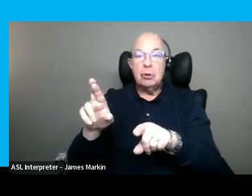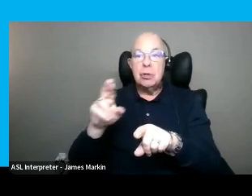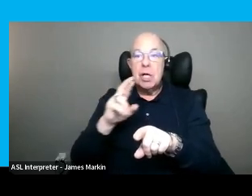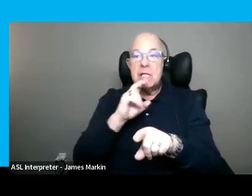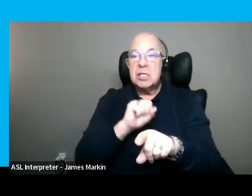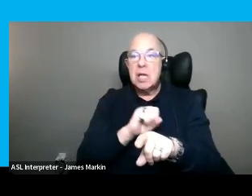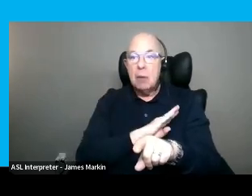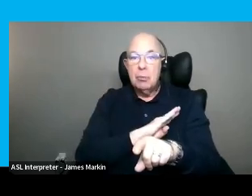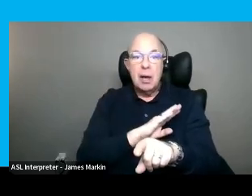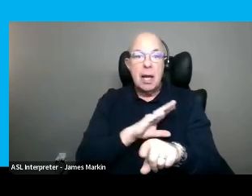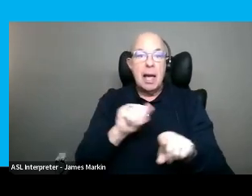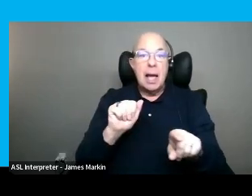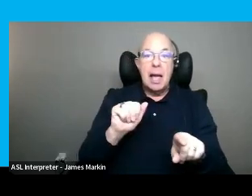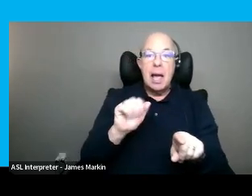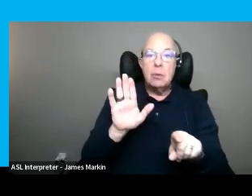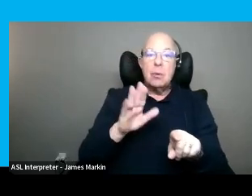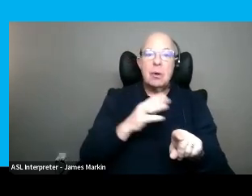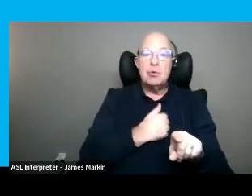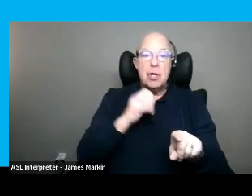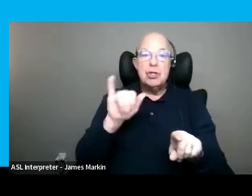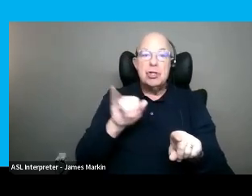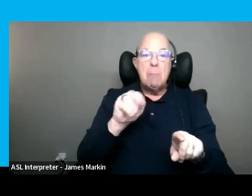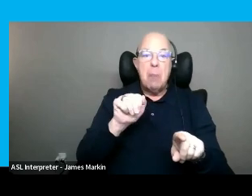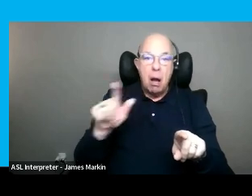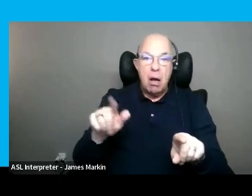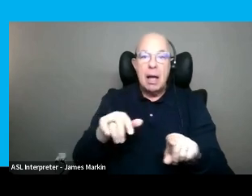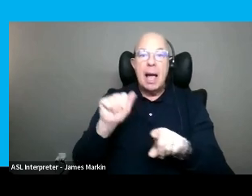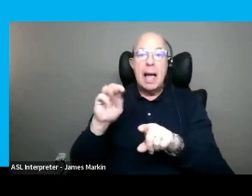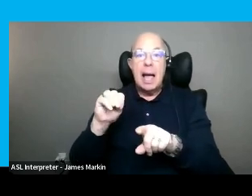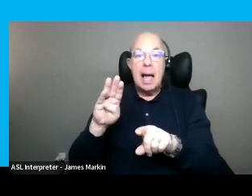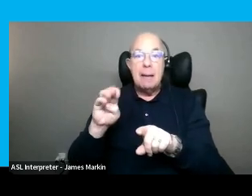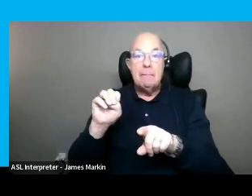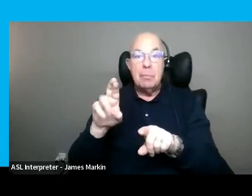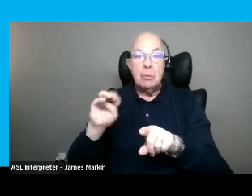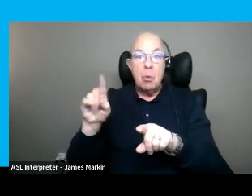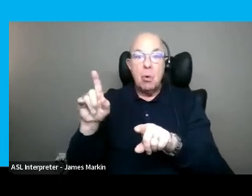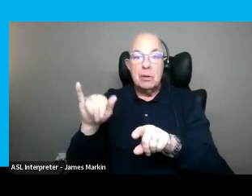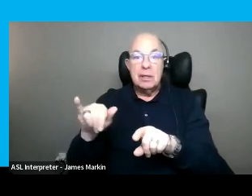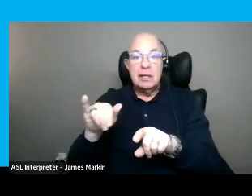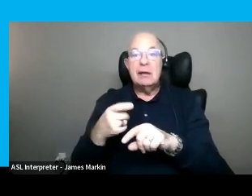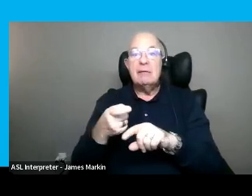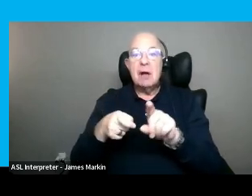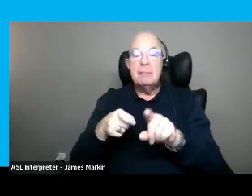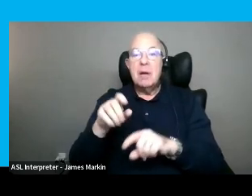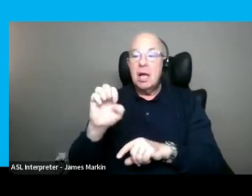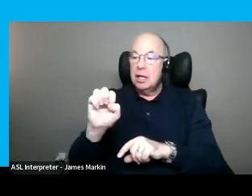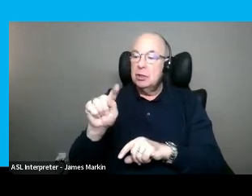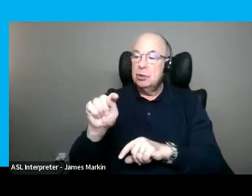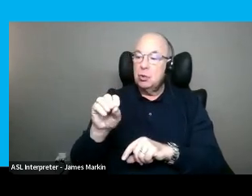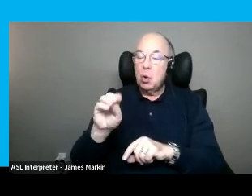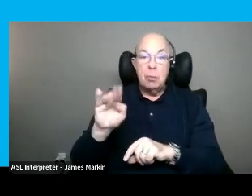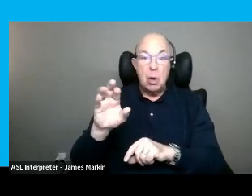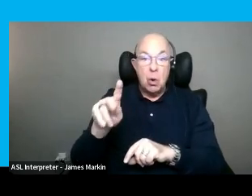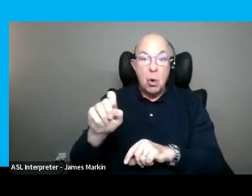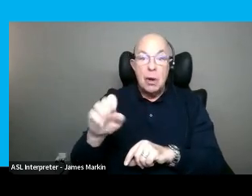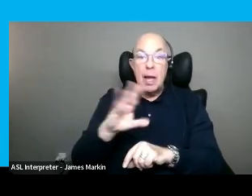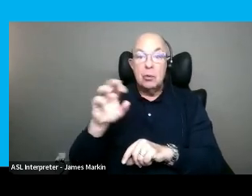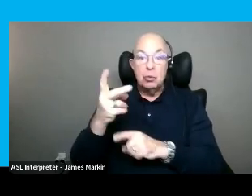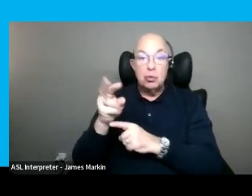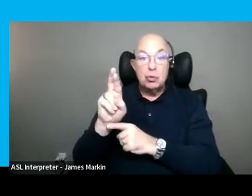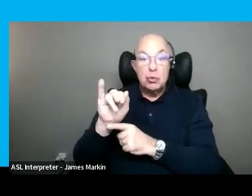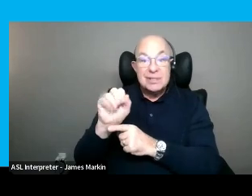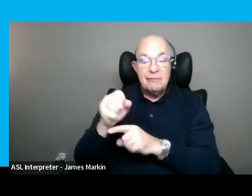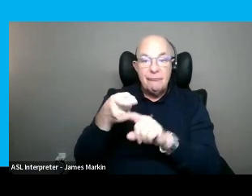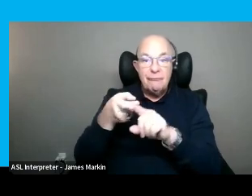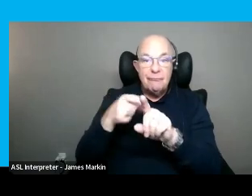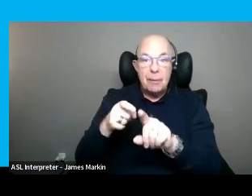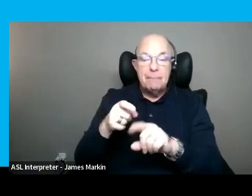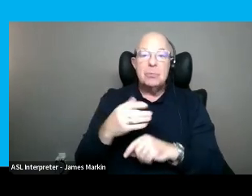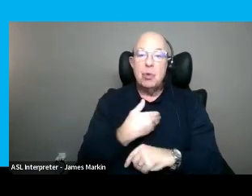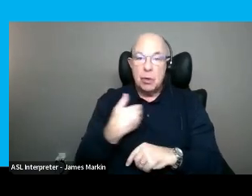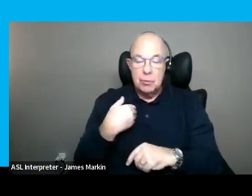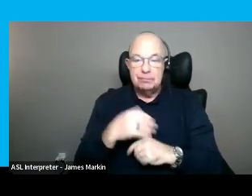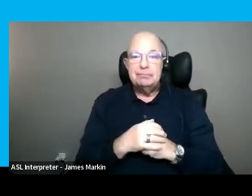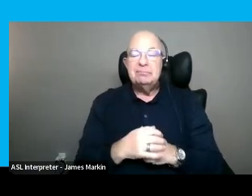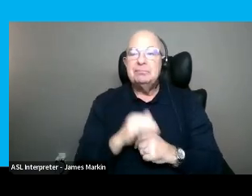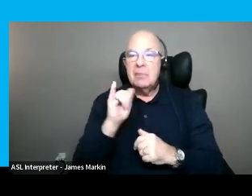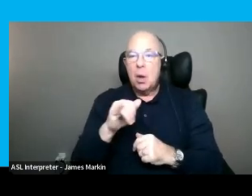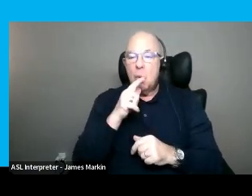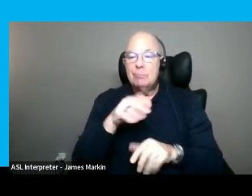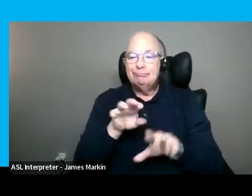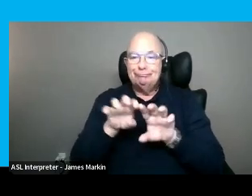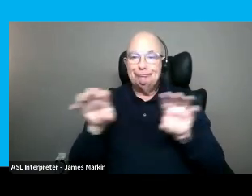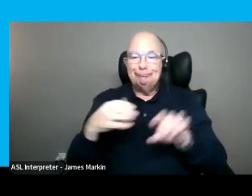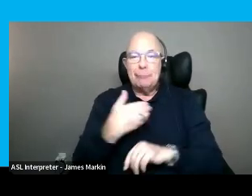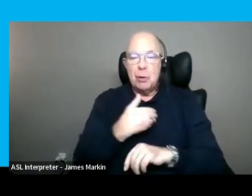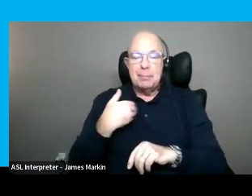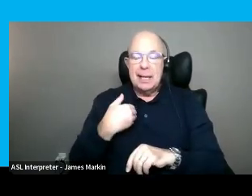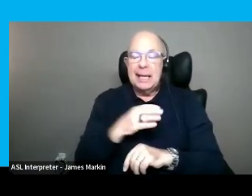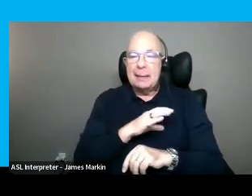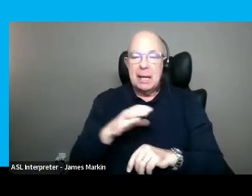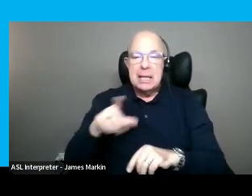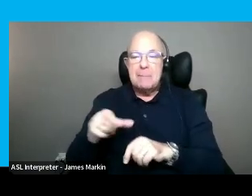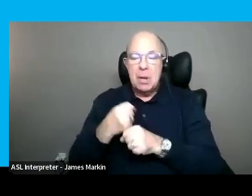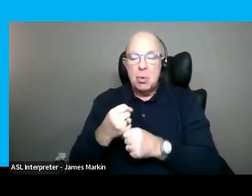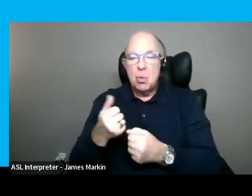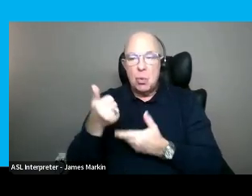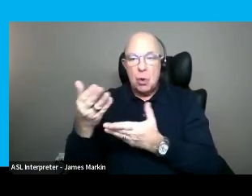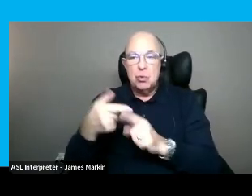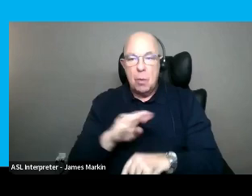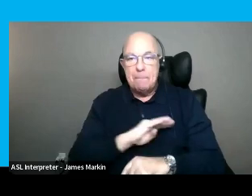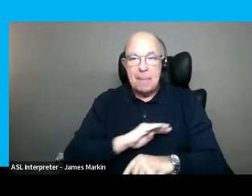Melissa Wong (she/her), SPT: Amber Morley, South, represents South Etobicoke, and Chris Moyes from Toronto center. So those are the members of the Budget Committee. They, hear the budget deputations, but also, make, the recommendations to the mayor on.